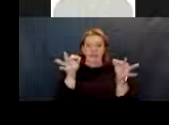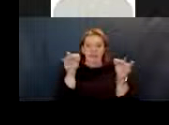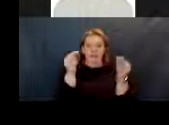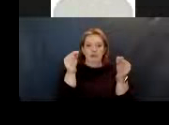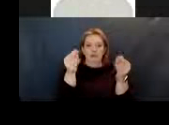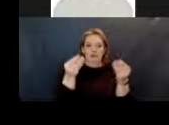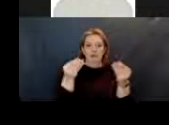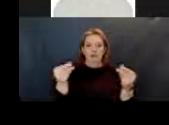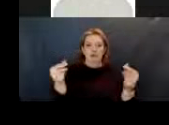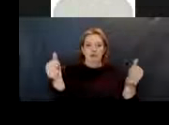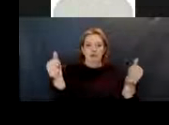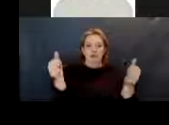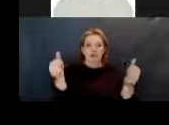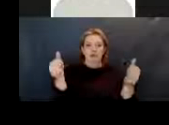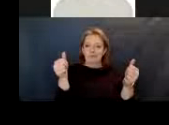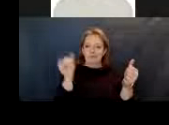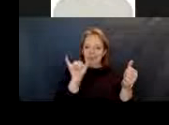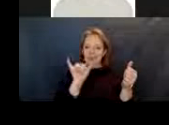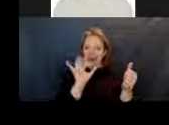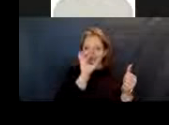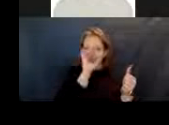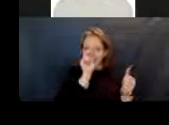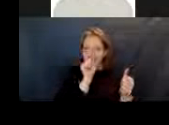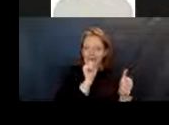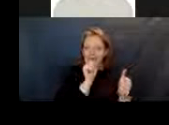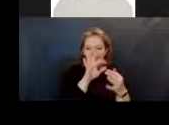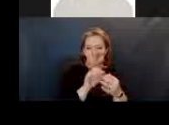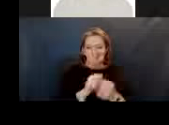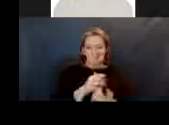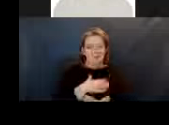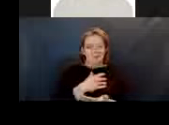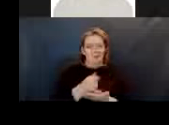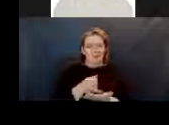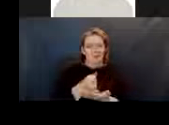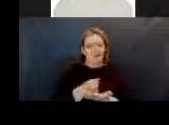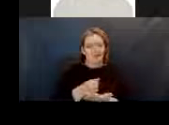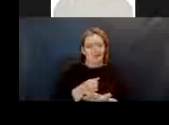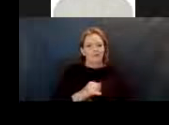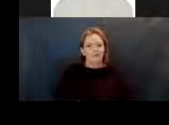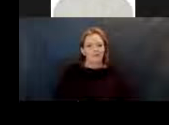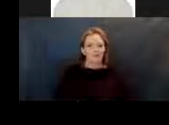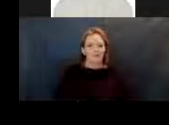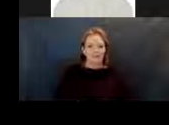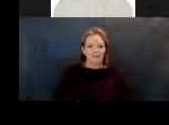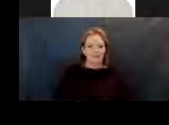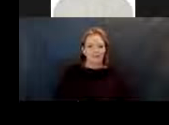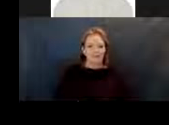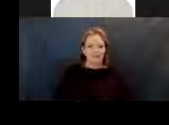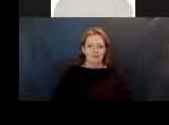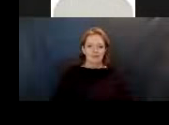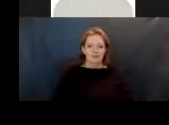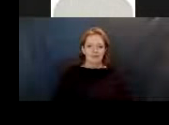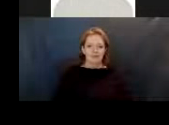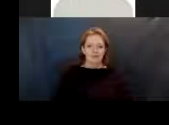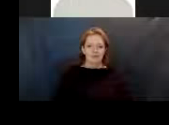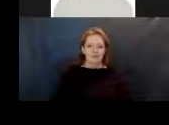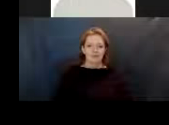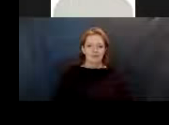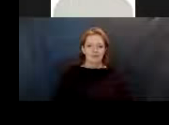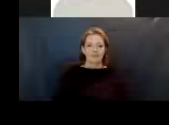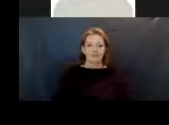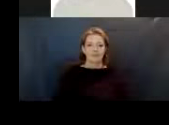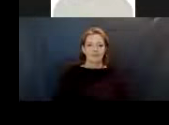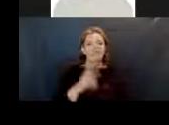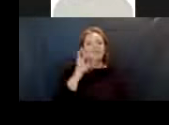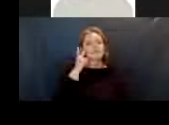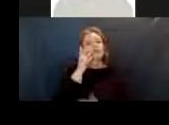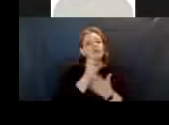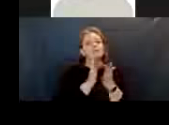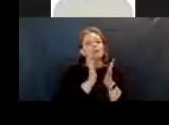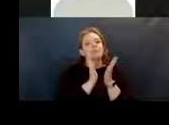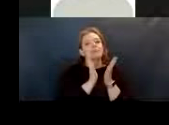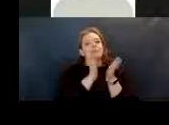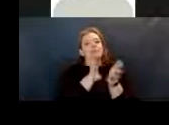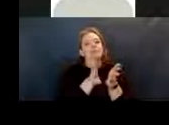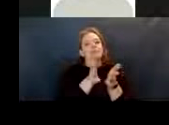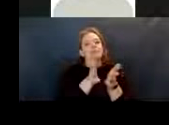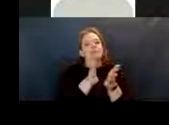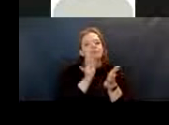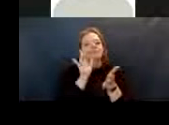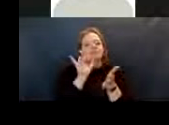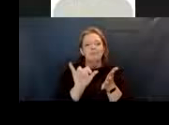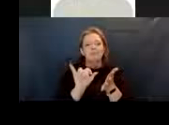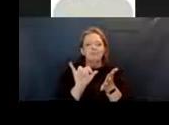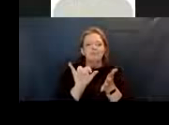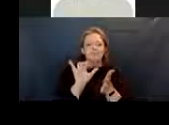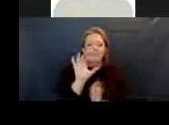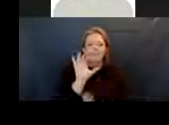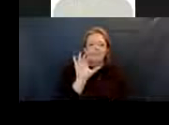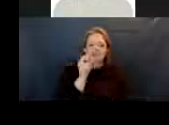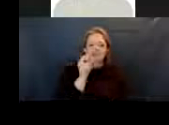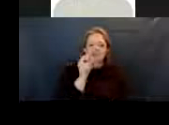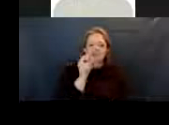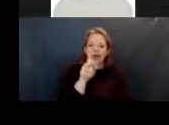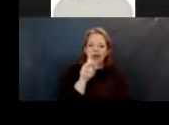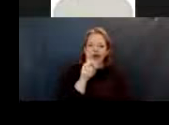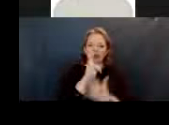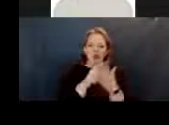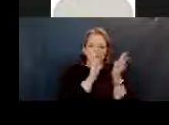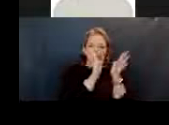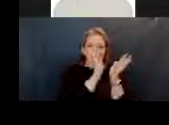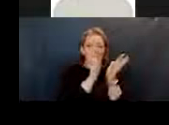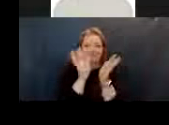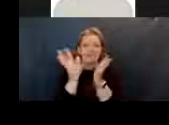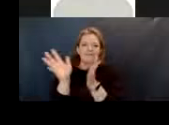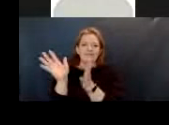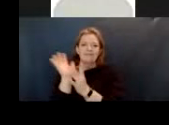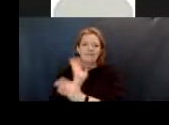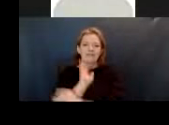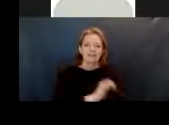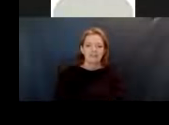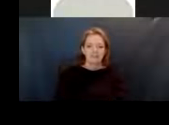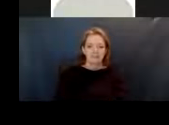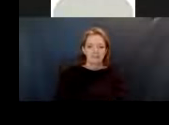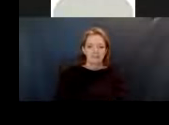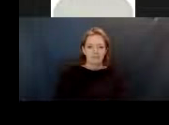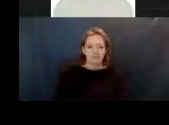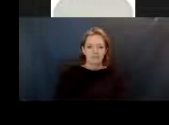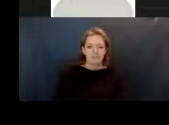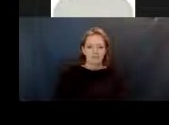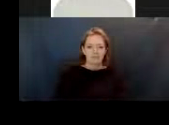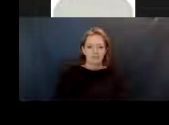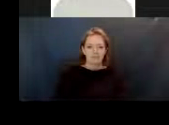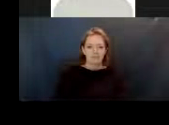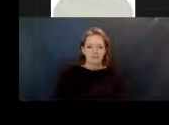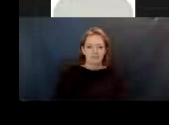How do you, you know, make use of the shards that are left, you know, after things are